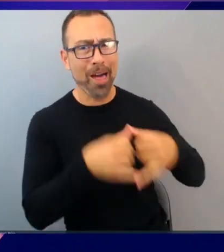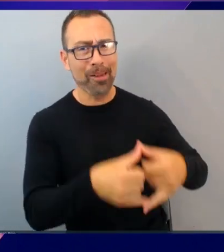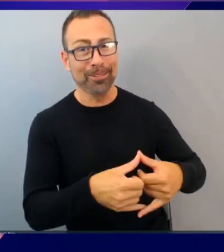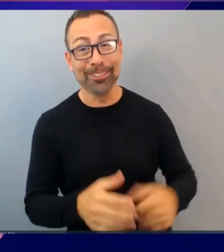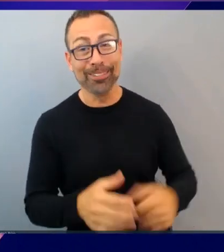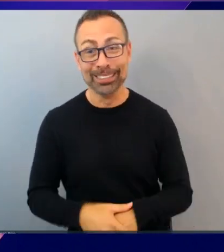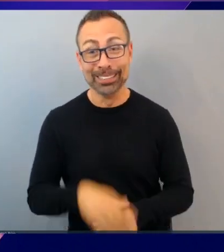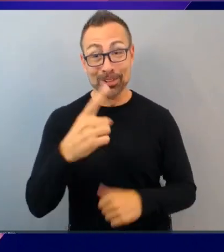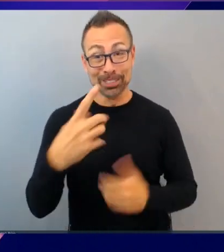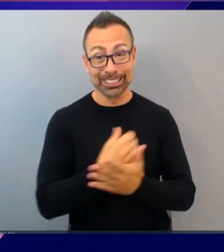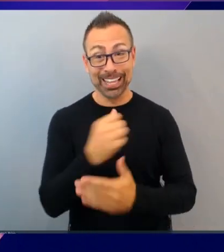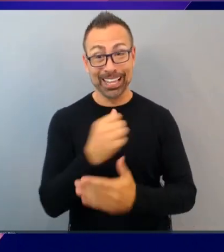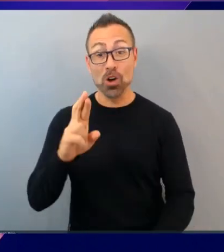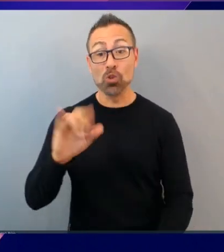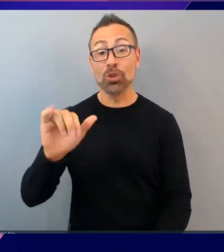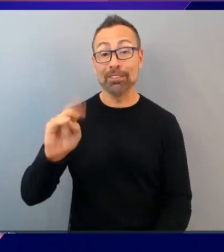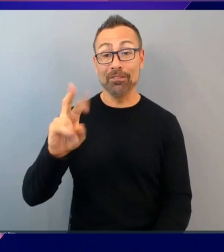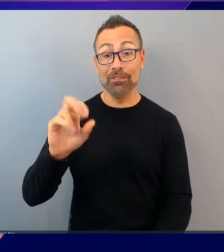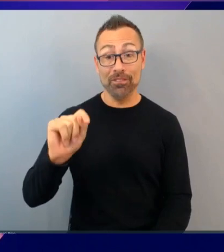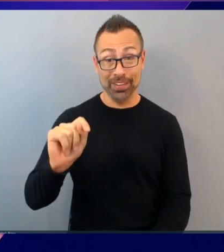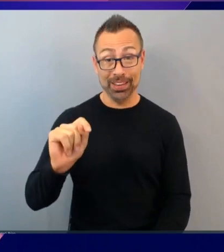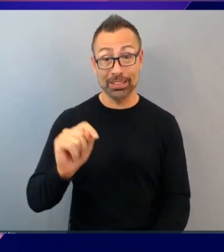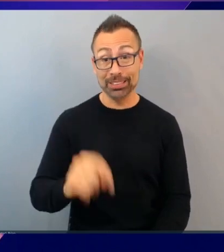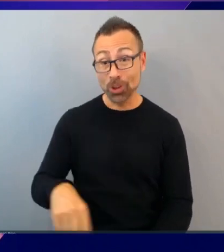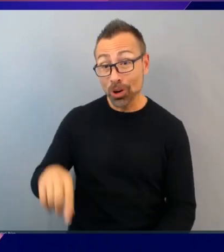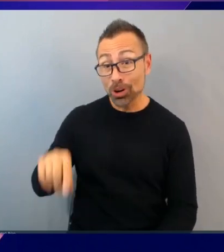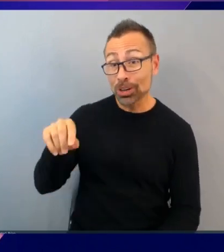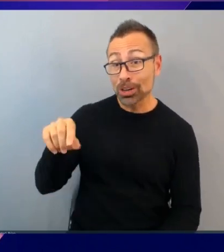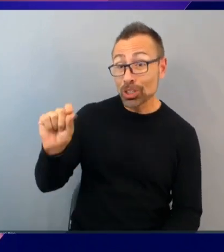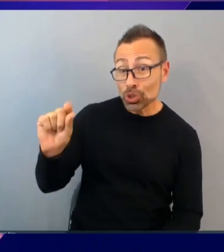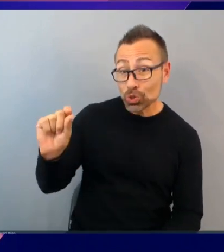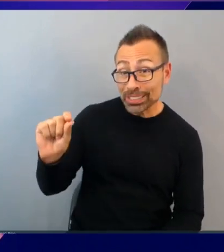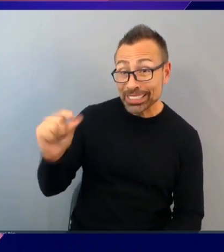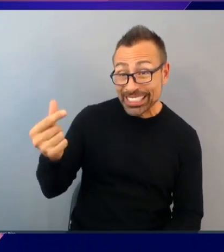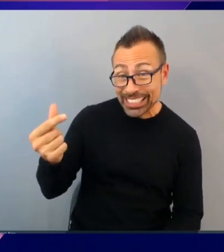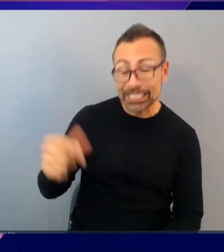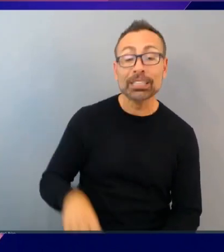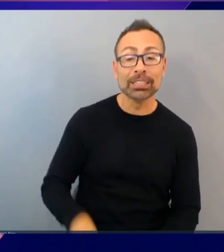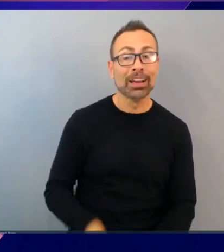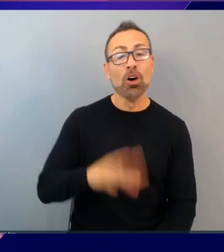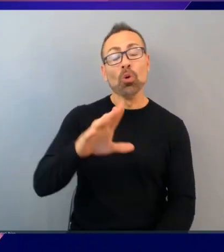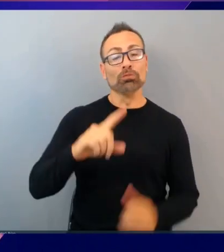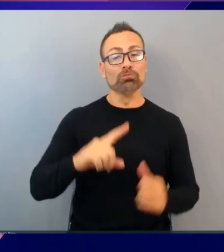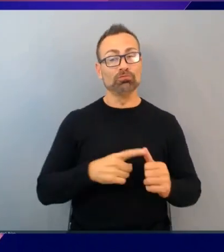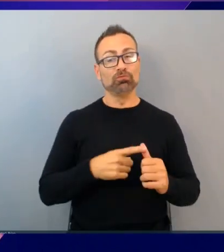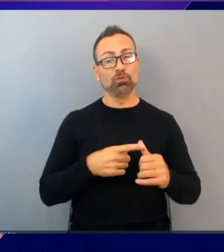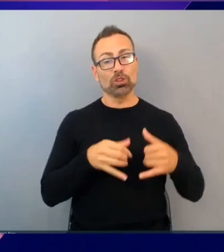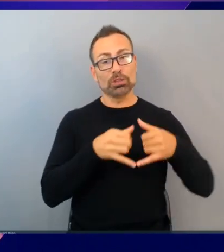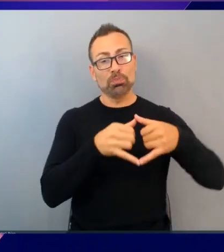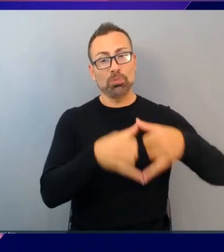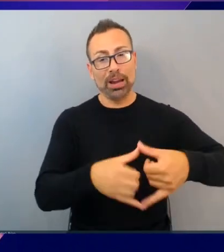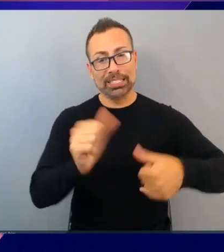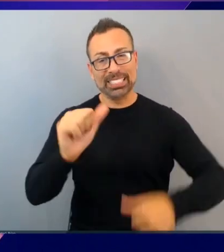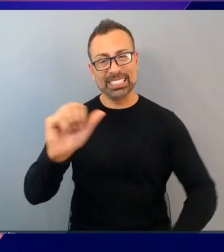Yeah. Great question, so- So, 20 G? First prize is 10 K. Okay, okay. Because we distribute it over the top six racers. Okay.